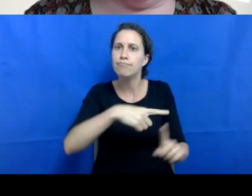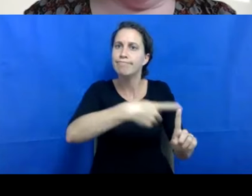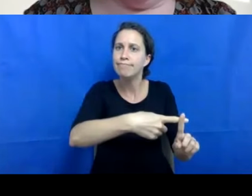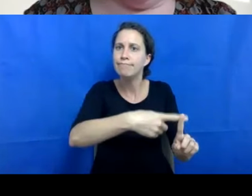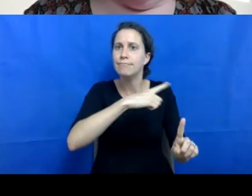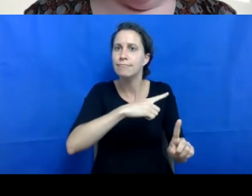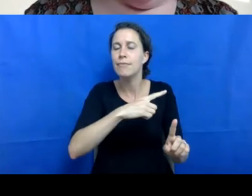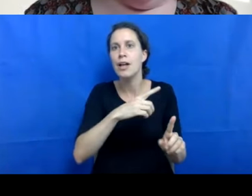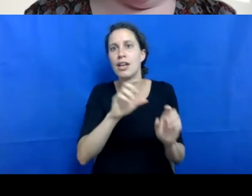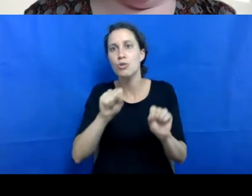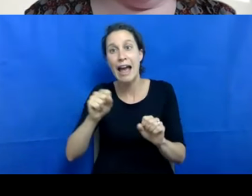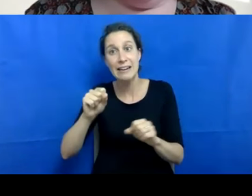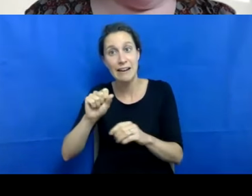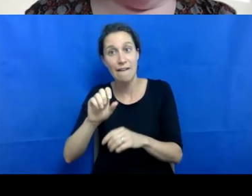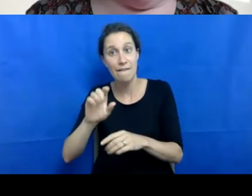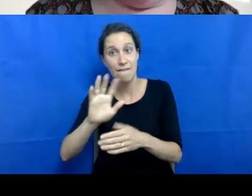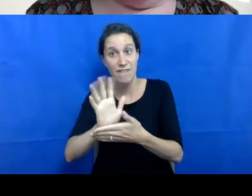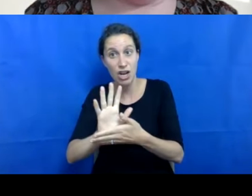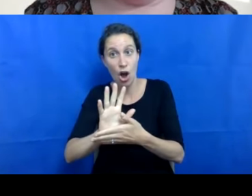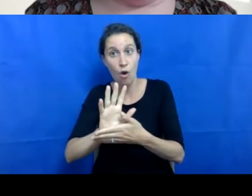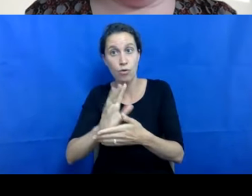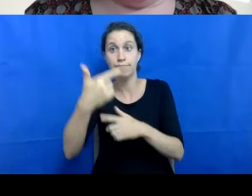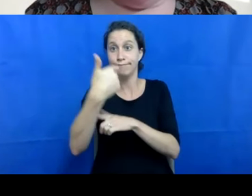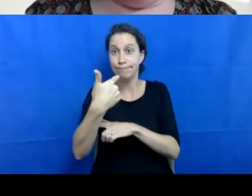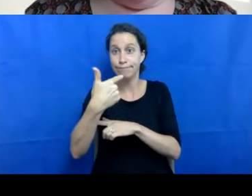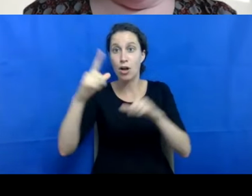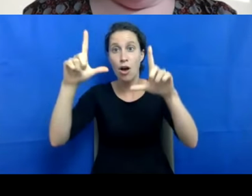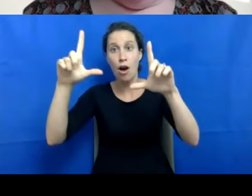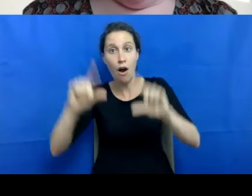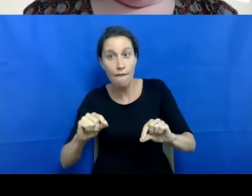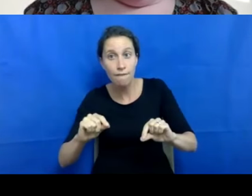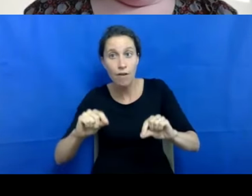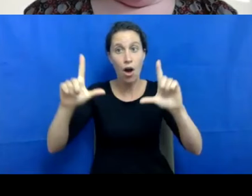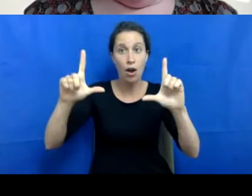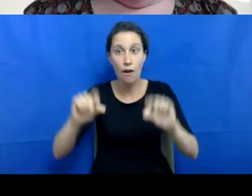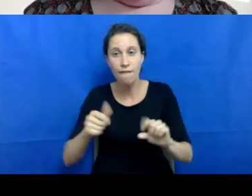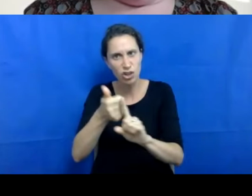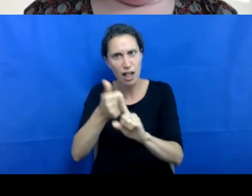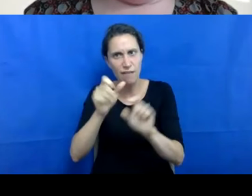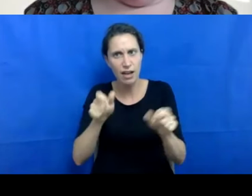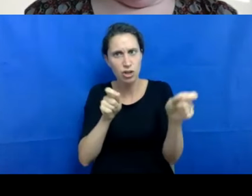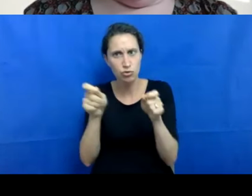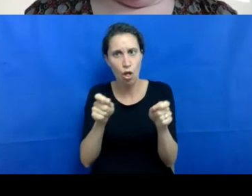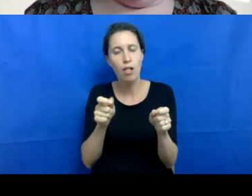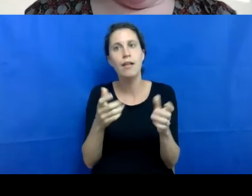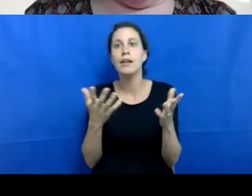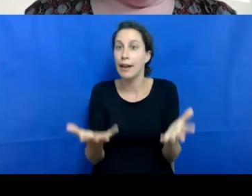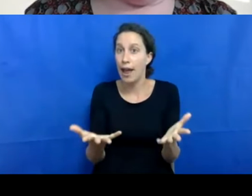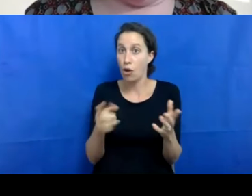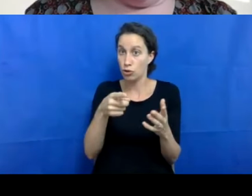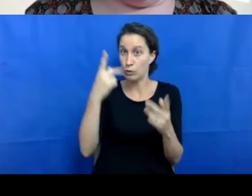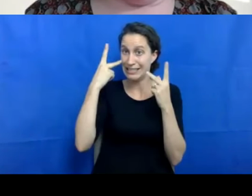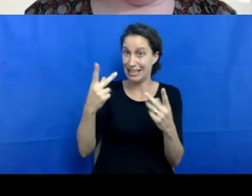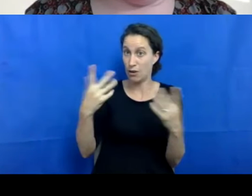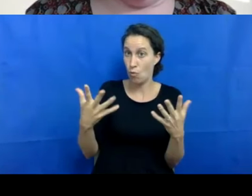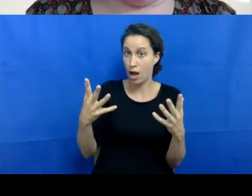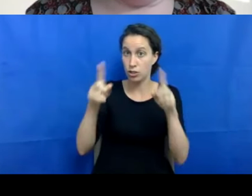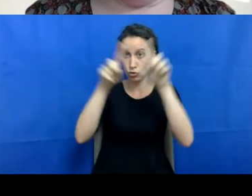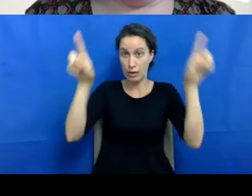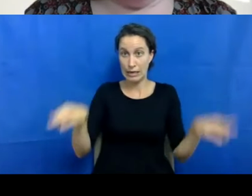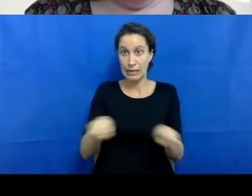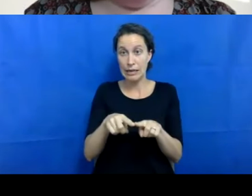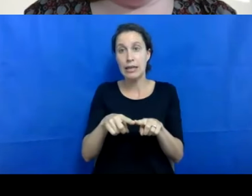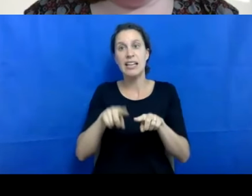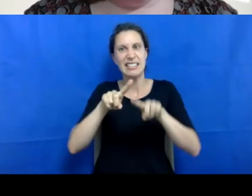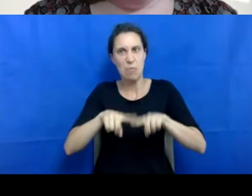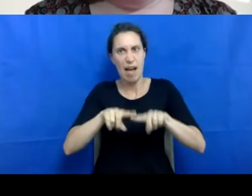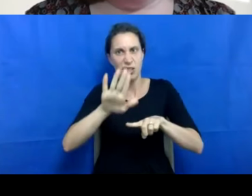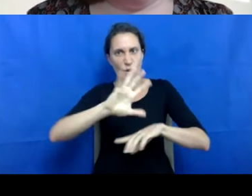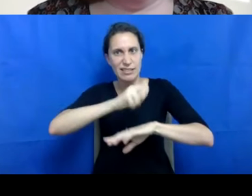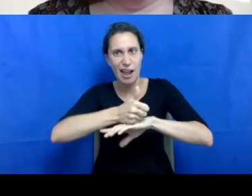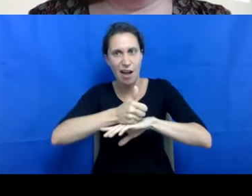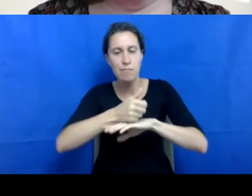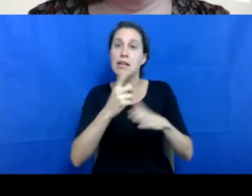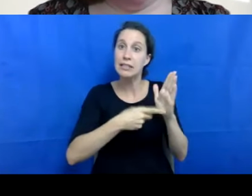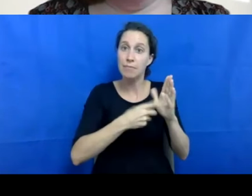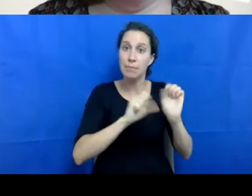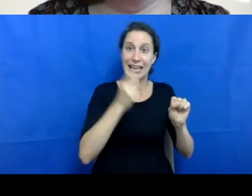Depending on the layout and the setup of your screen, you may see the other presenters and the American Sign Language interpreter, or just the American Sign Language interpreter.